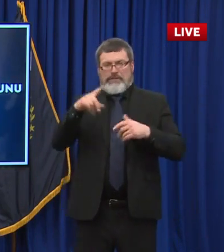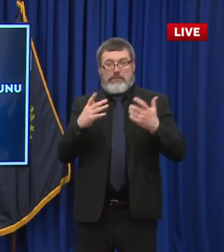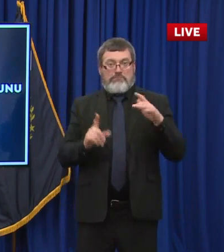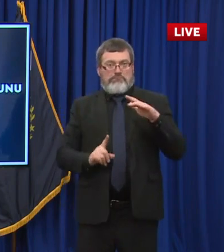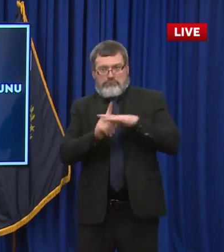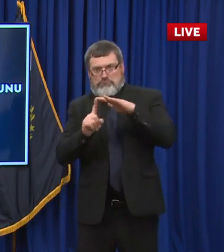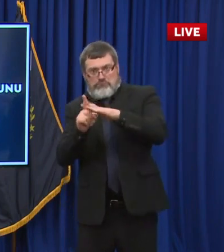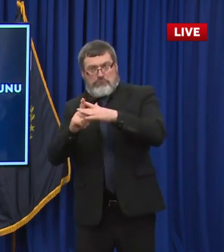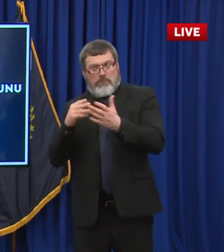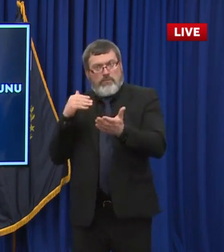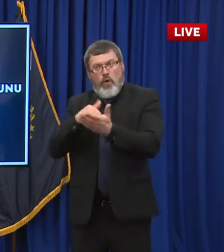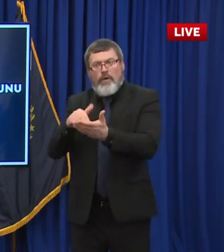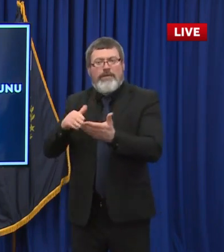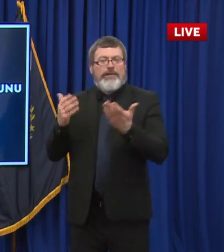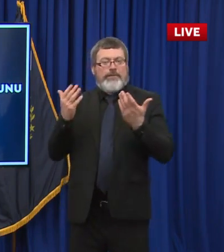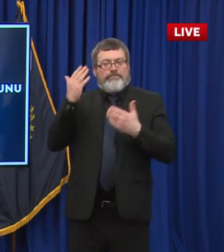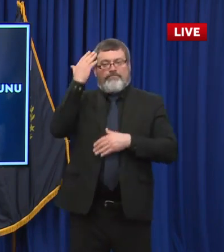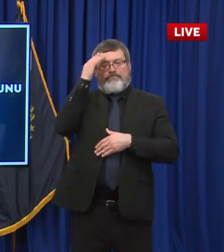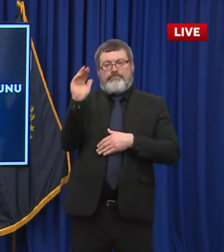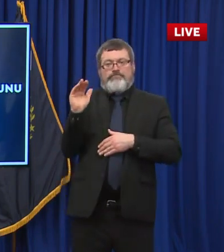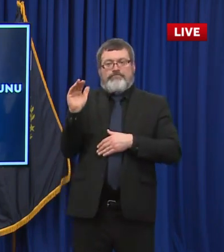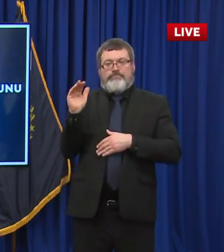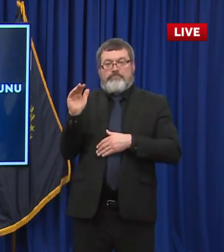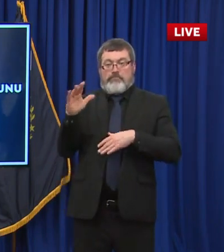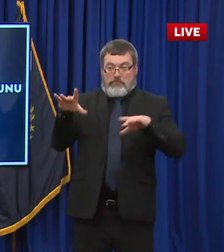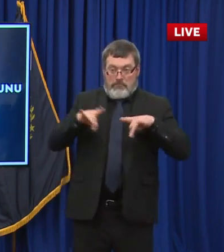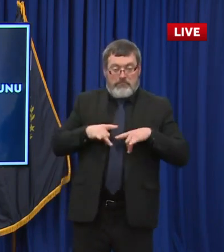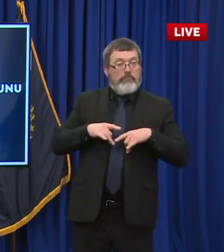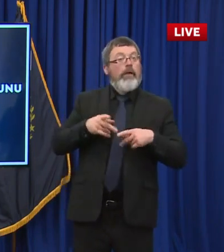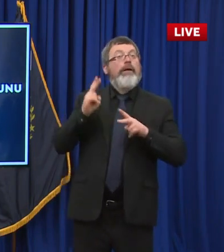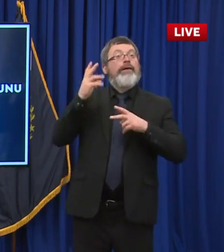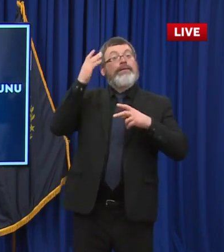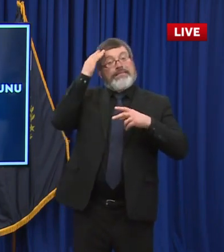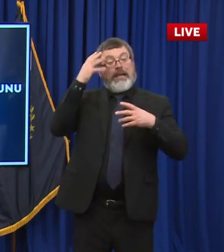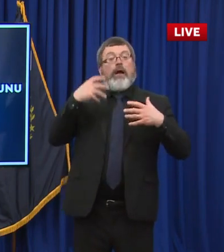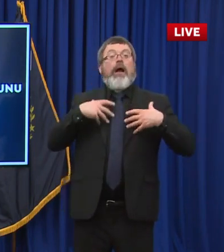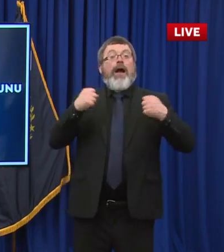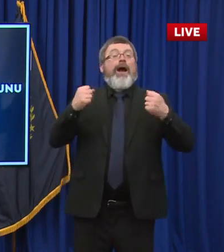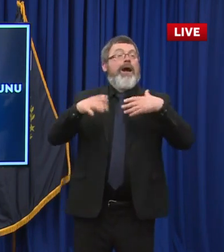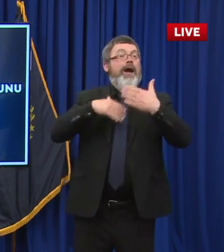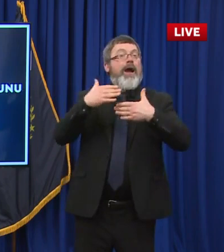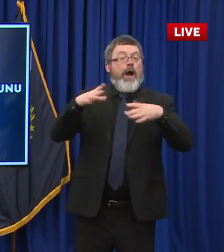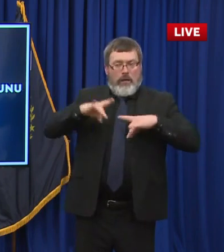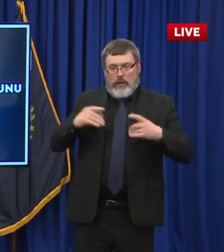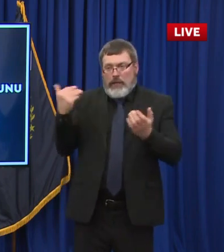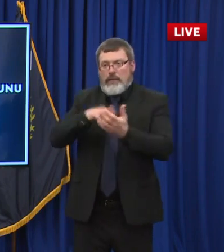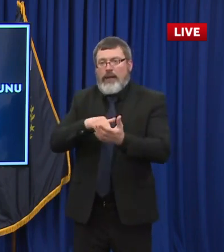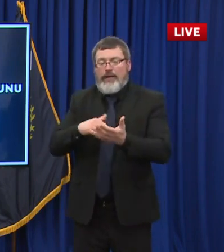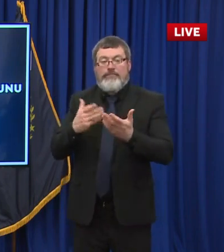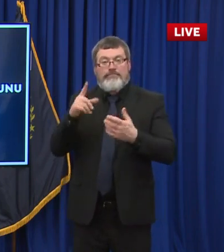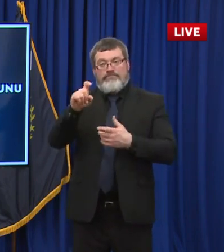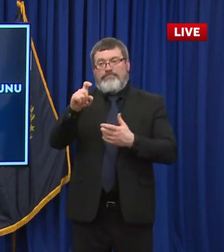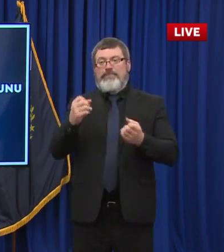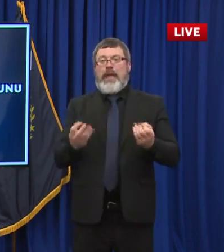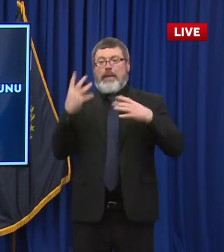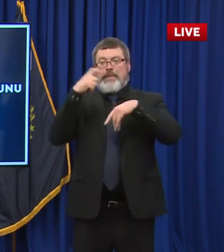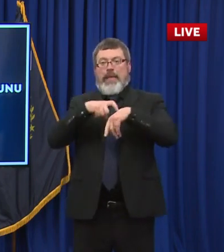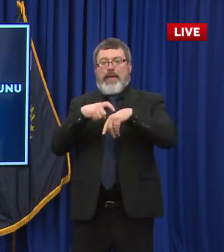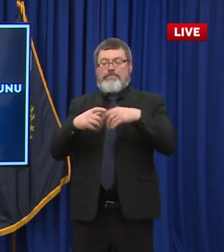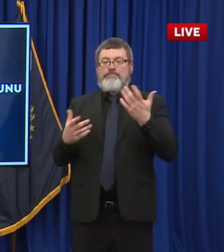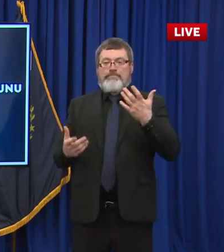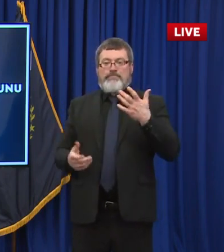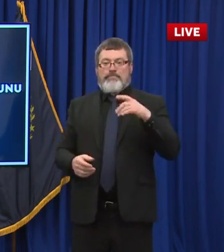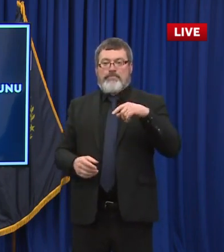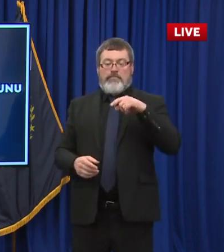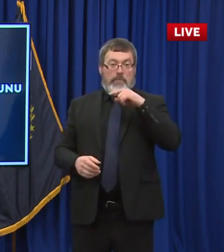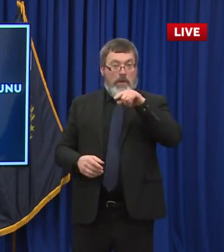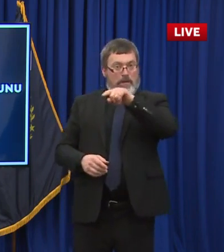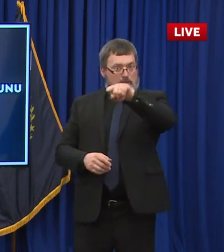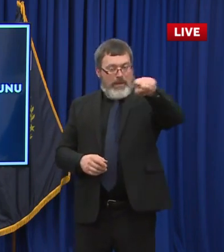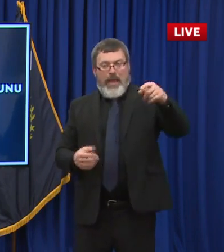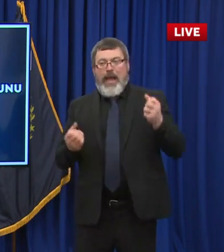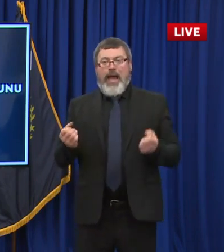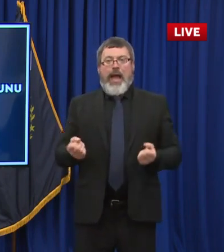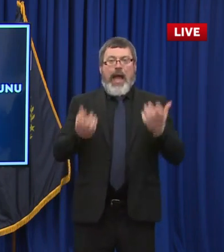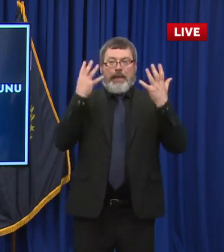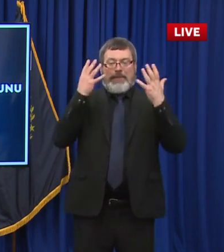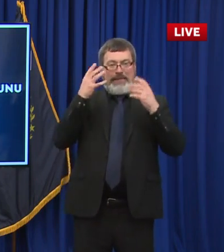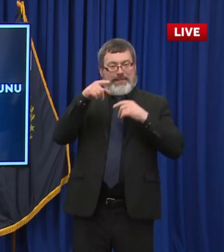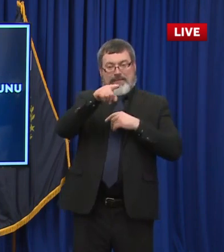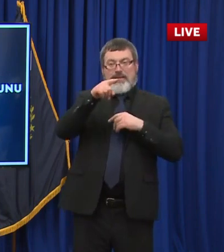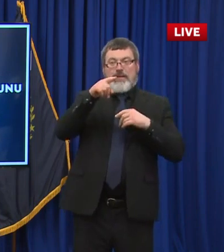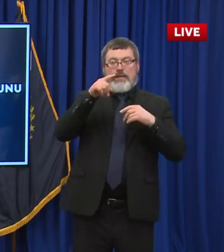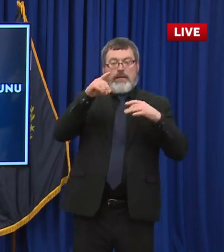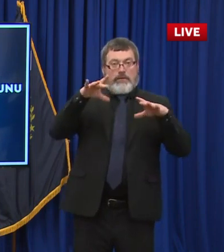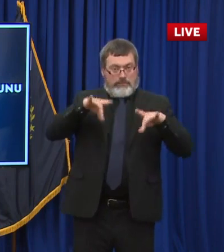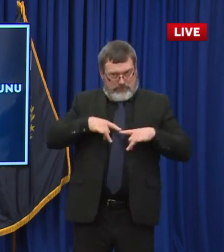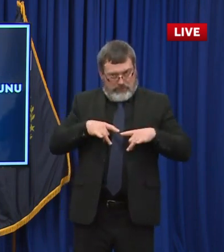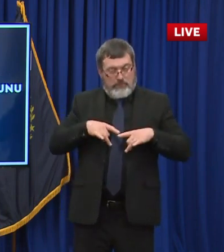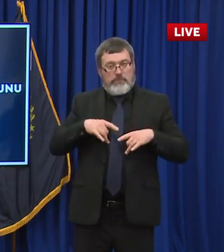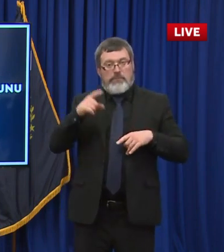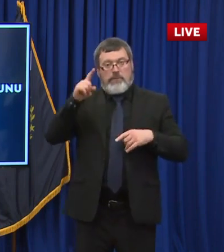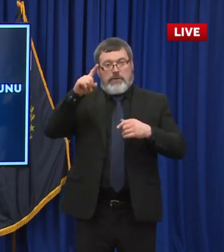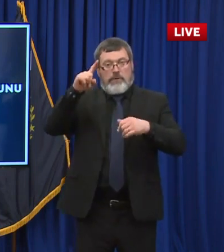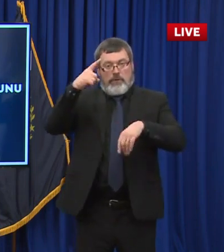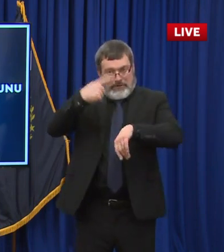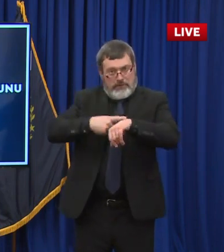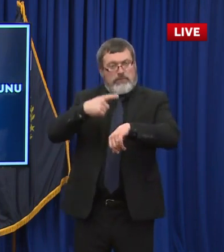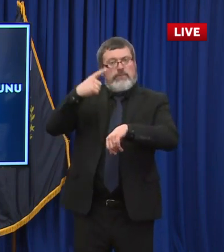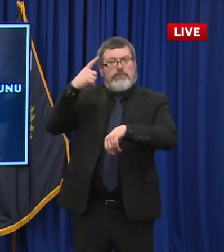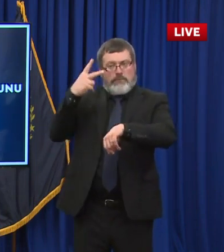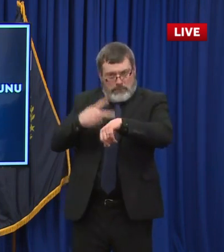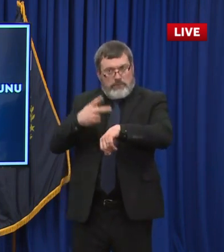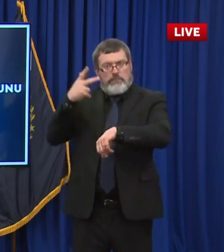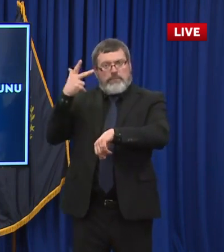WHAT IS THE RISK OF DECREASING THE QUARANTINE PERIOD, HAVING TO STAY AT HOME FOR 14 DAYS VERSUS GOING DOWN TO 10 DAYS OR SEVEN DAYS IF SOMEONE GETS A TEST?